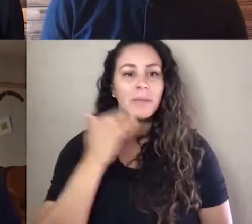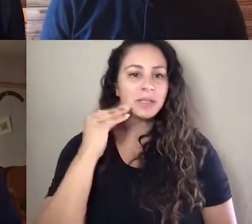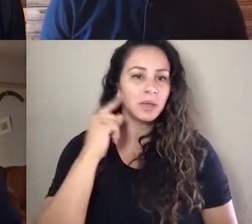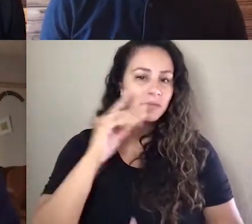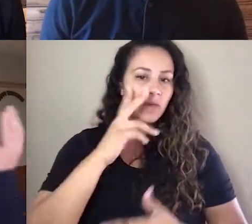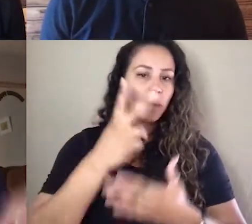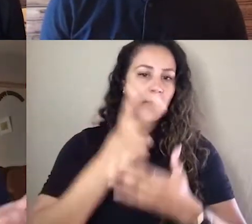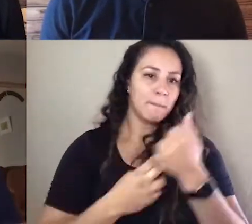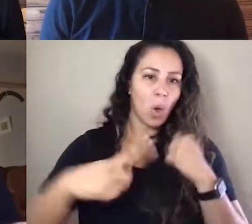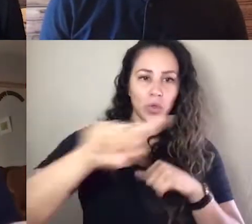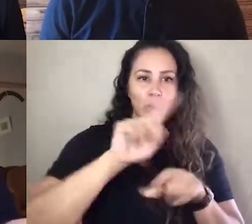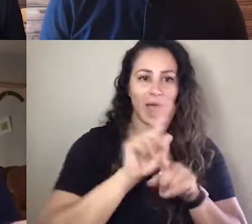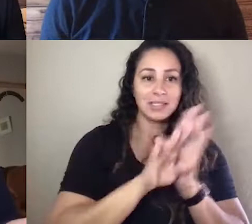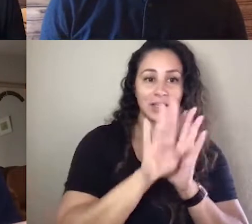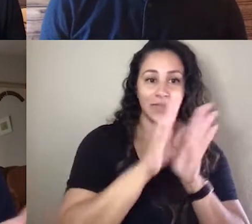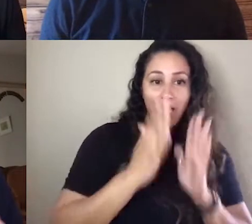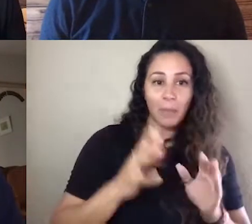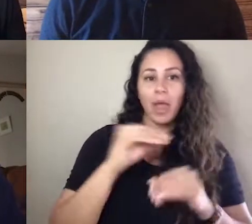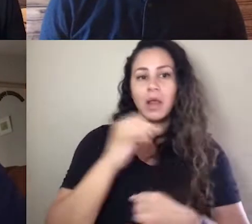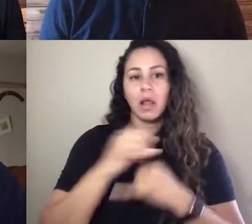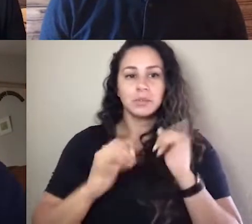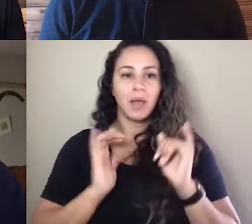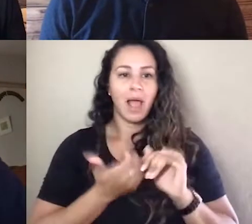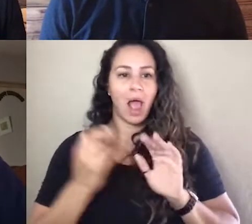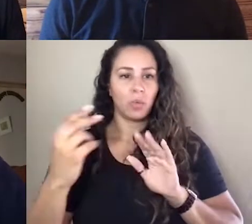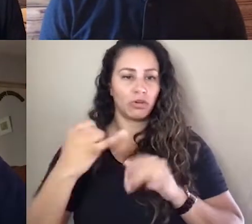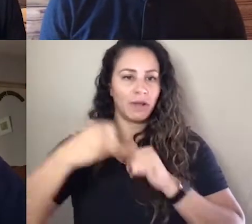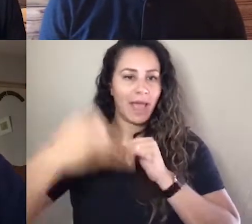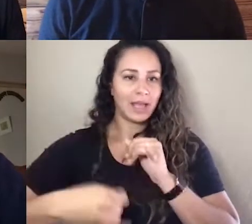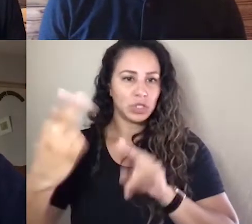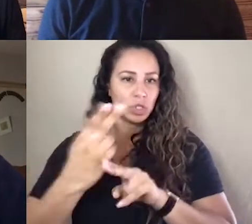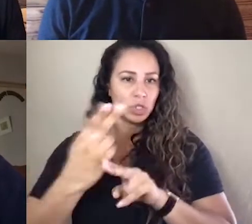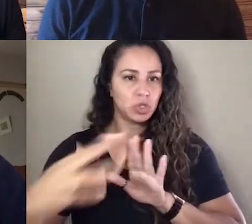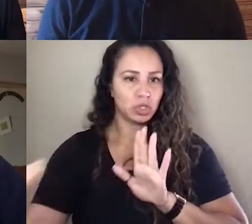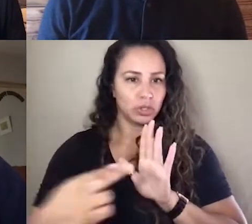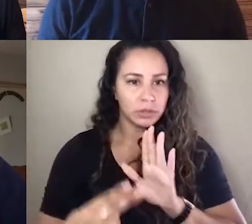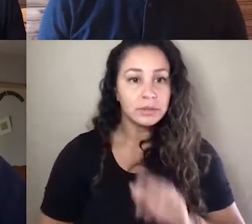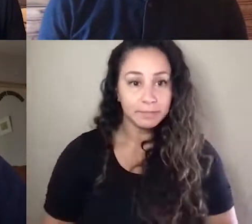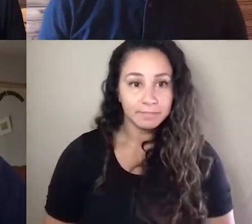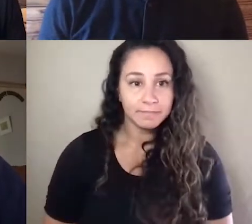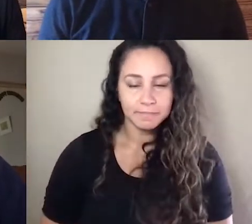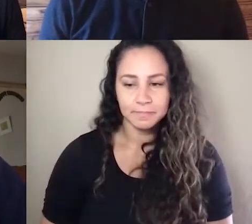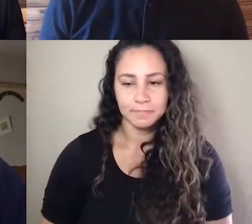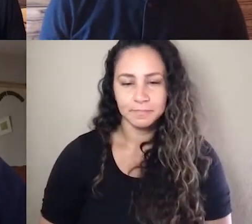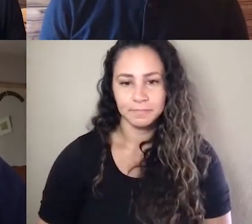USING SECTIONS TO ENSURE THE BEST EXPERIENCE AS DEVELOPERS AND END USER S.